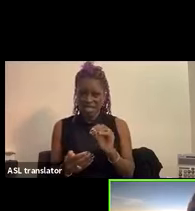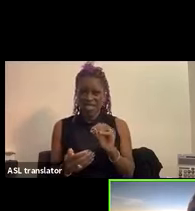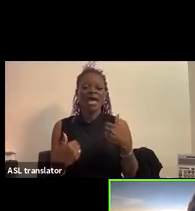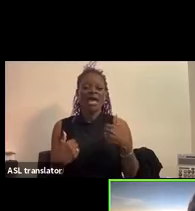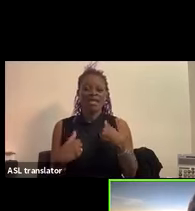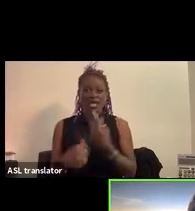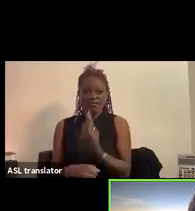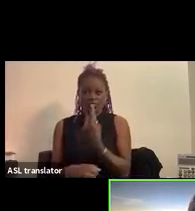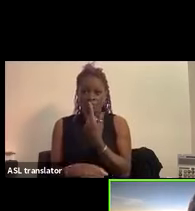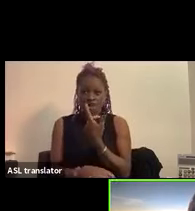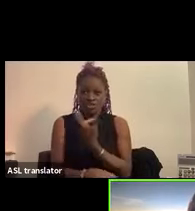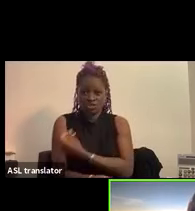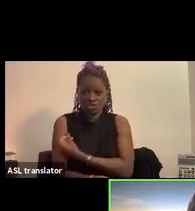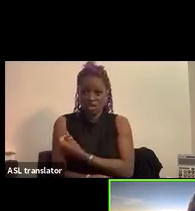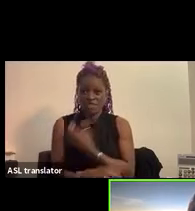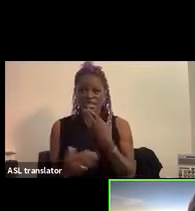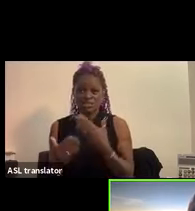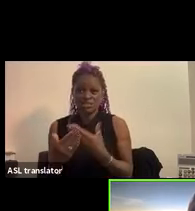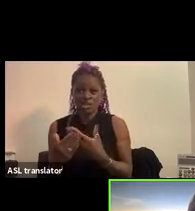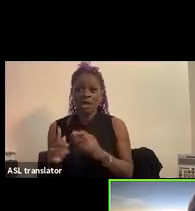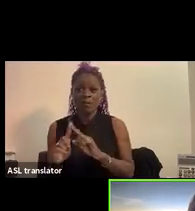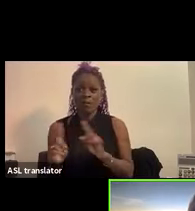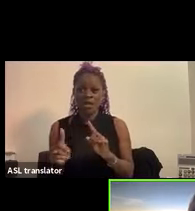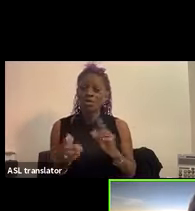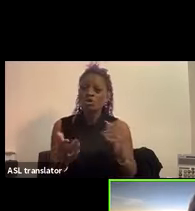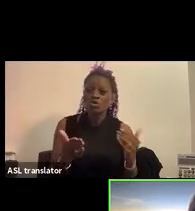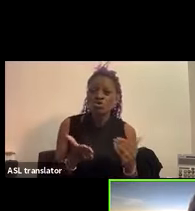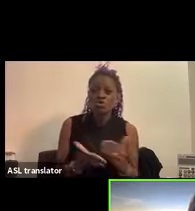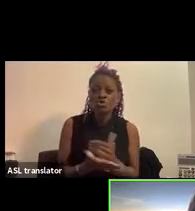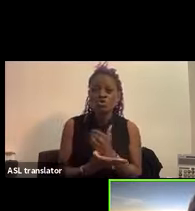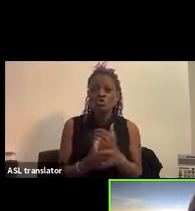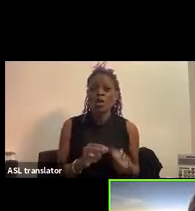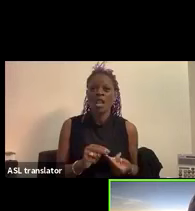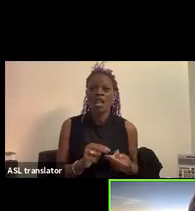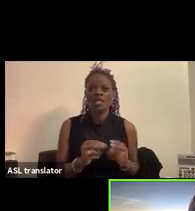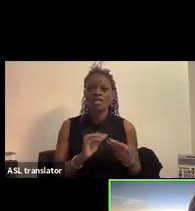Our new case numbers are rising along with hospitalizations.